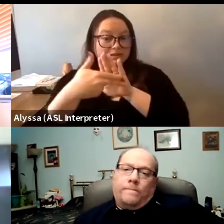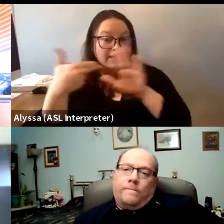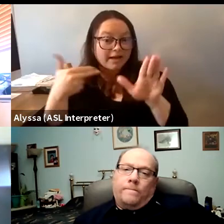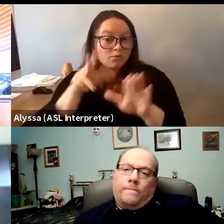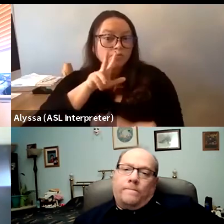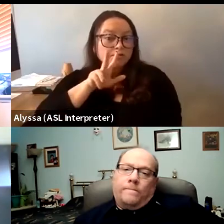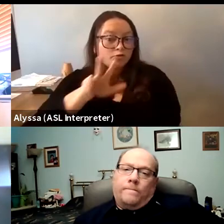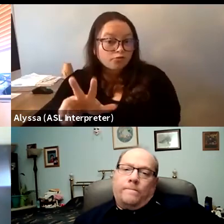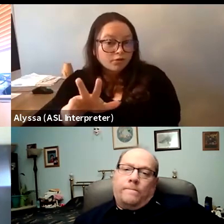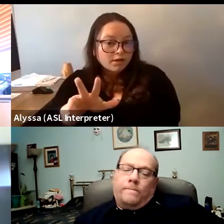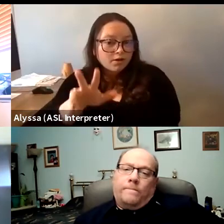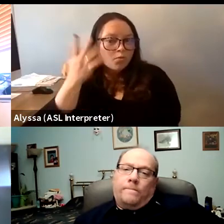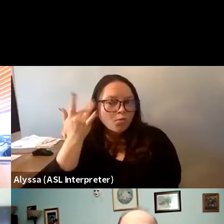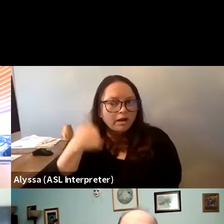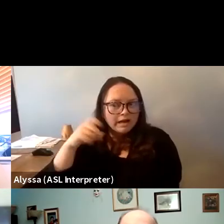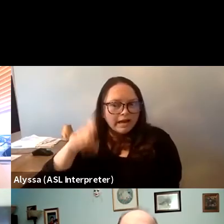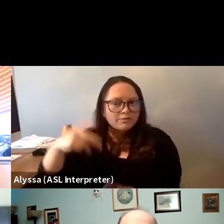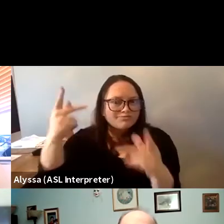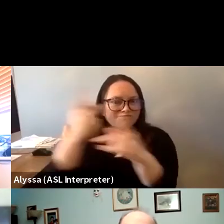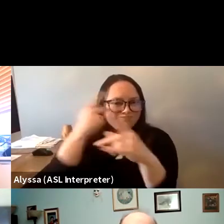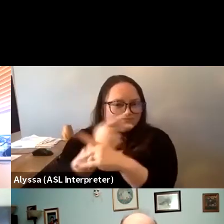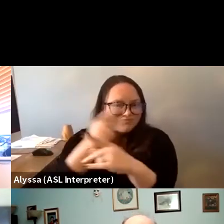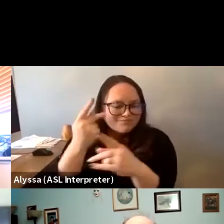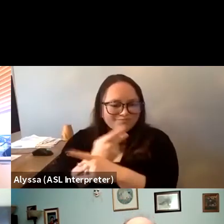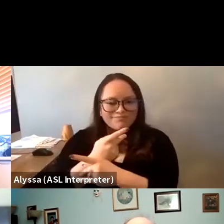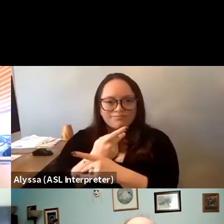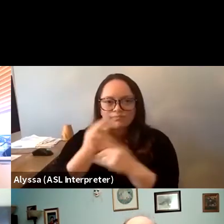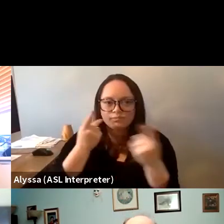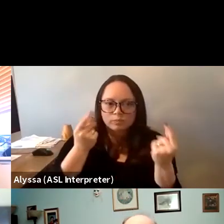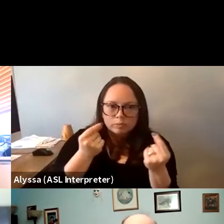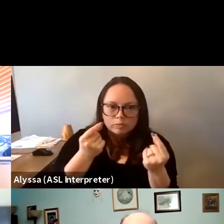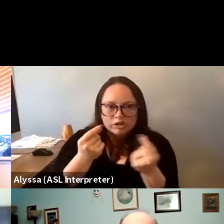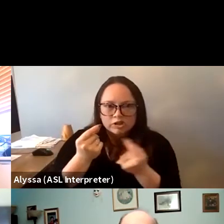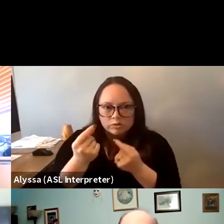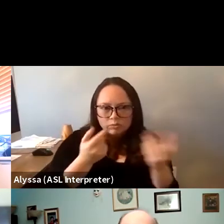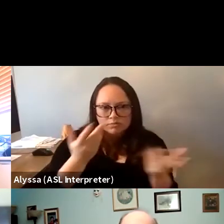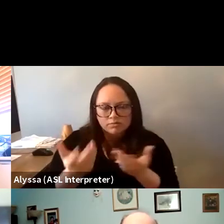because I had to figure out what the PAP was. And almost all by